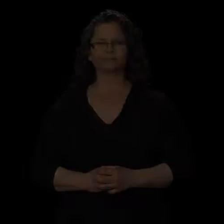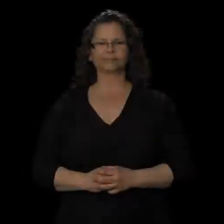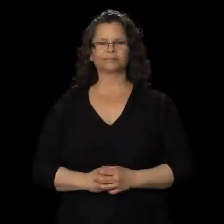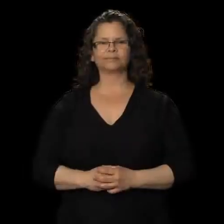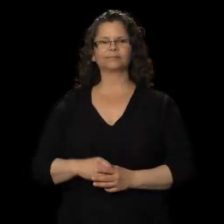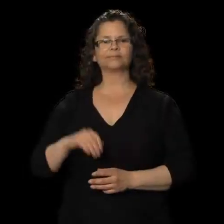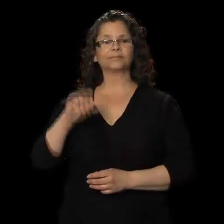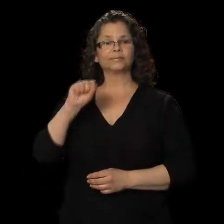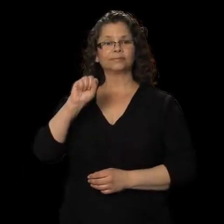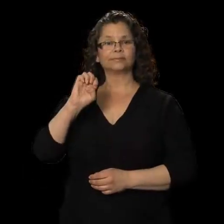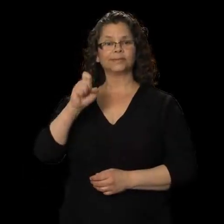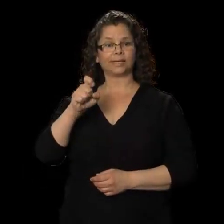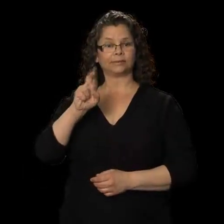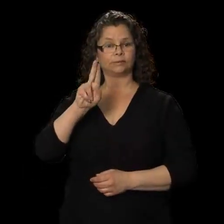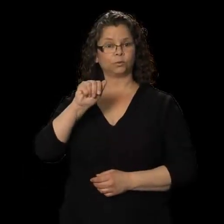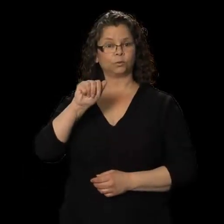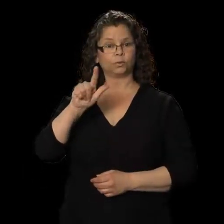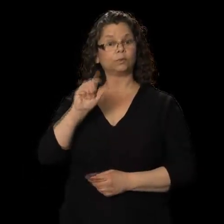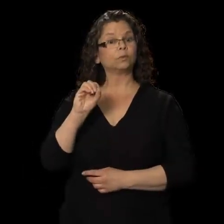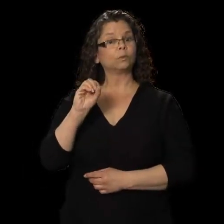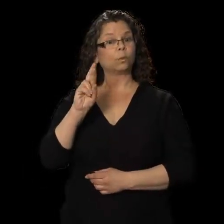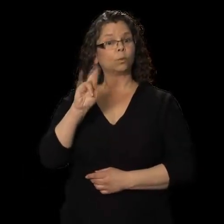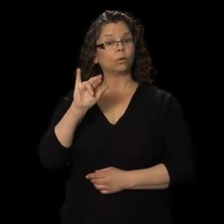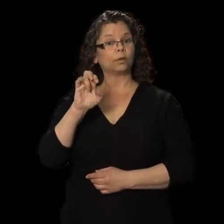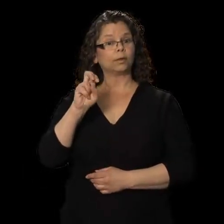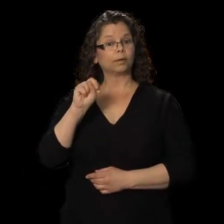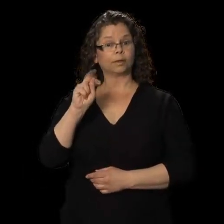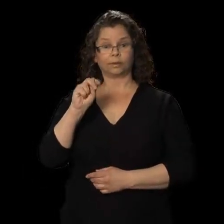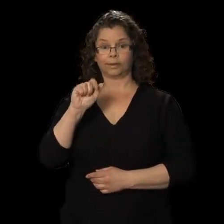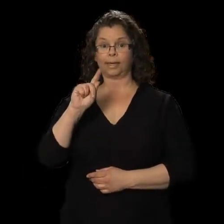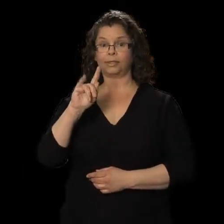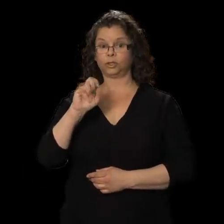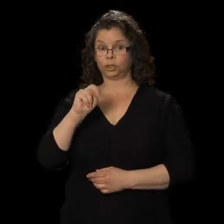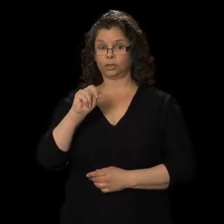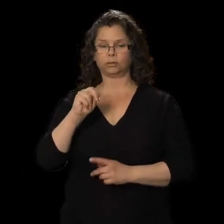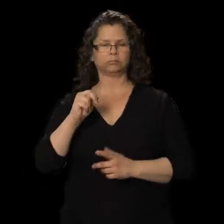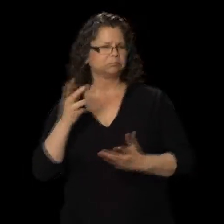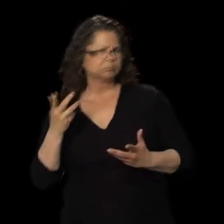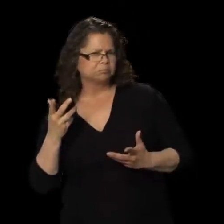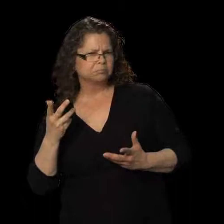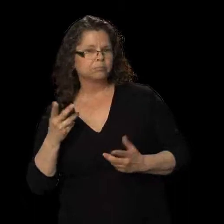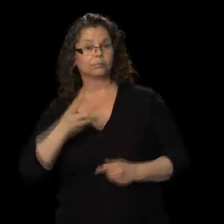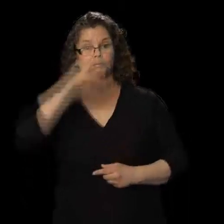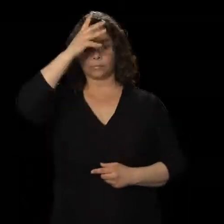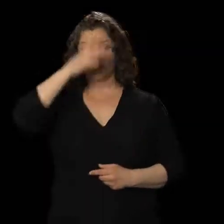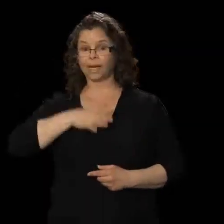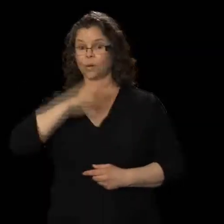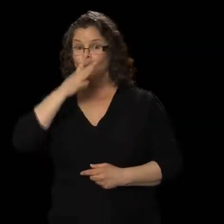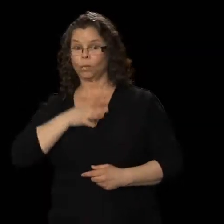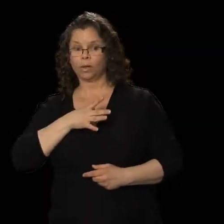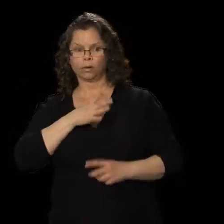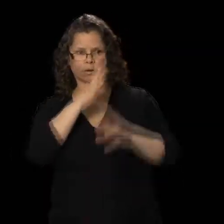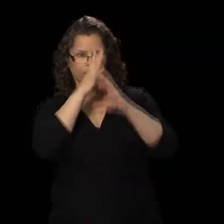What does sexual orientation mean?